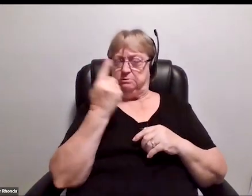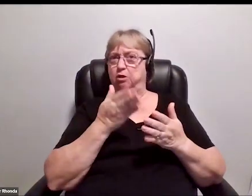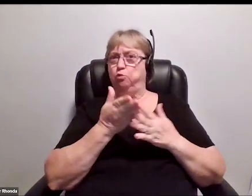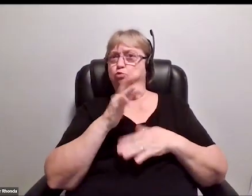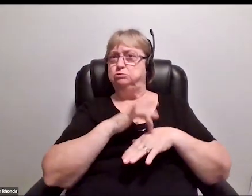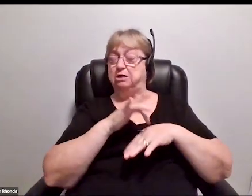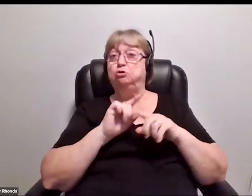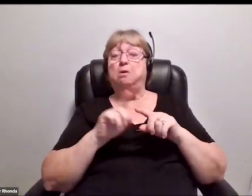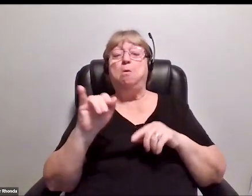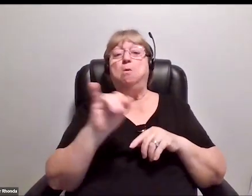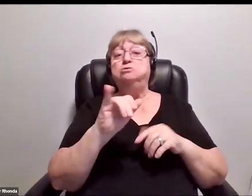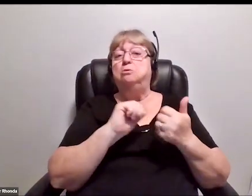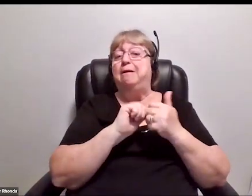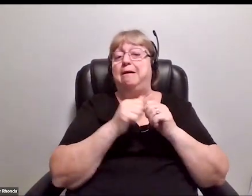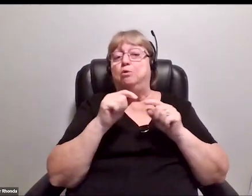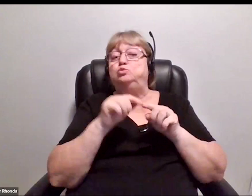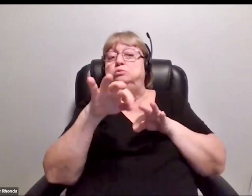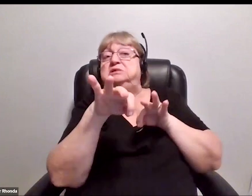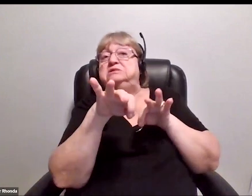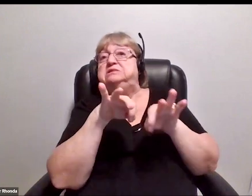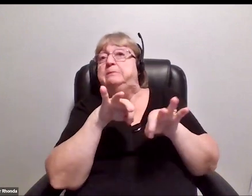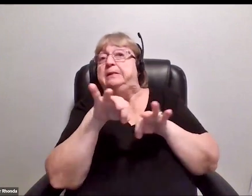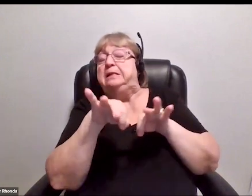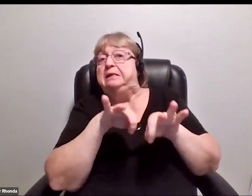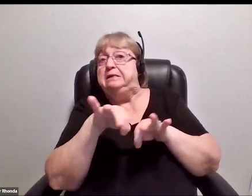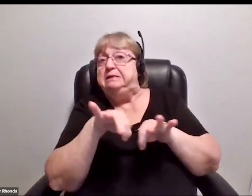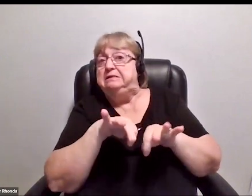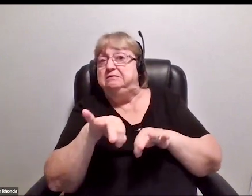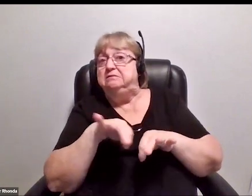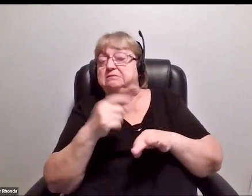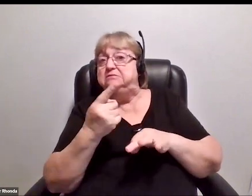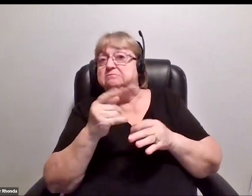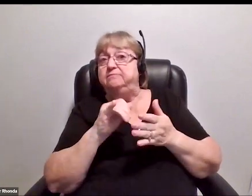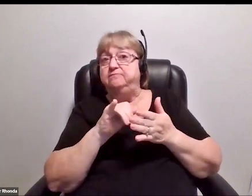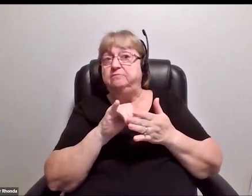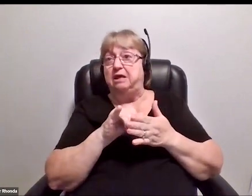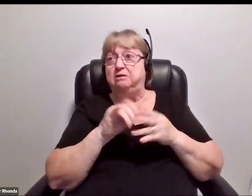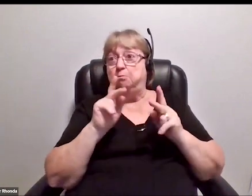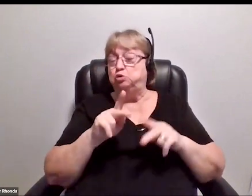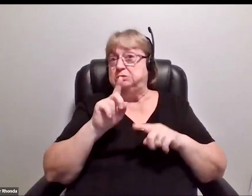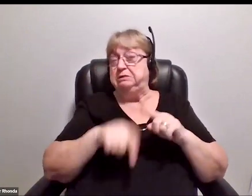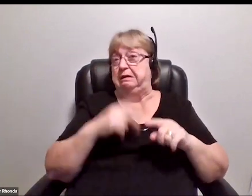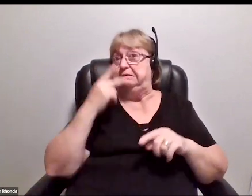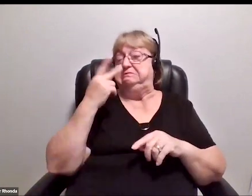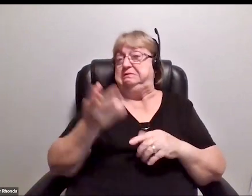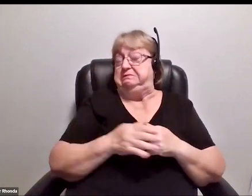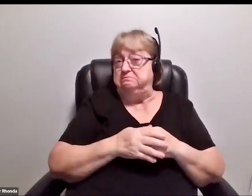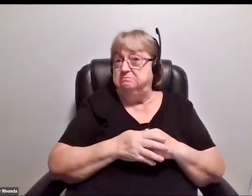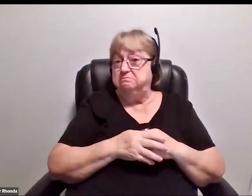but also how to explain something that a person cannot easily see.